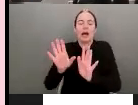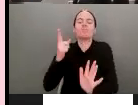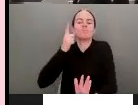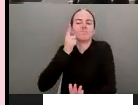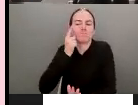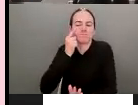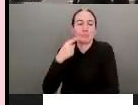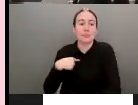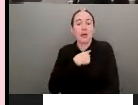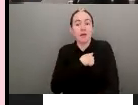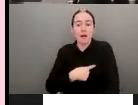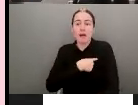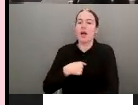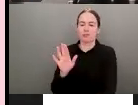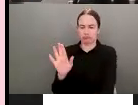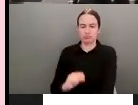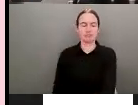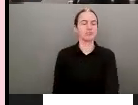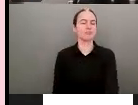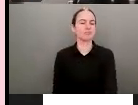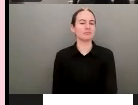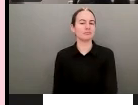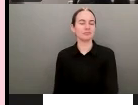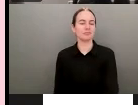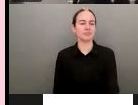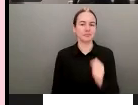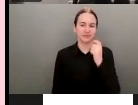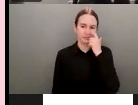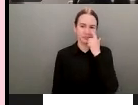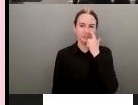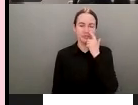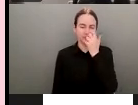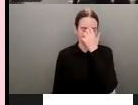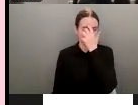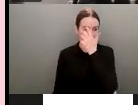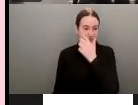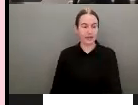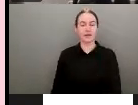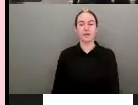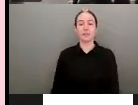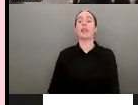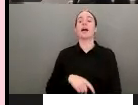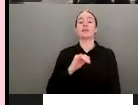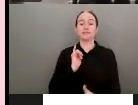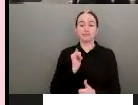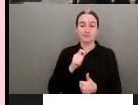Now I will show how to test